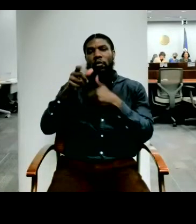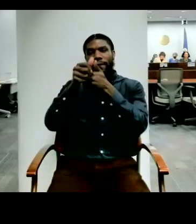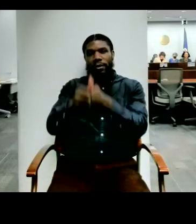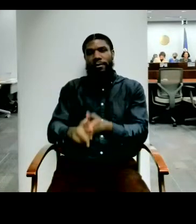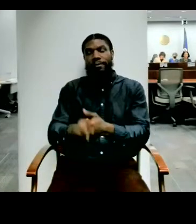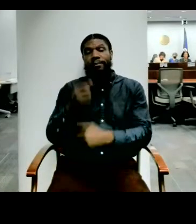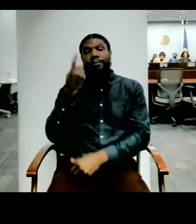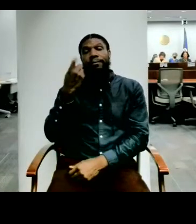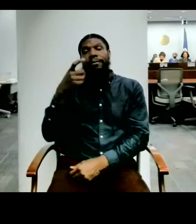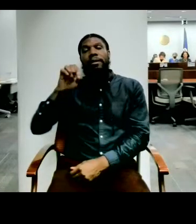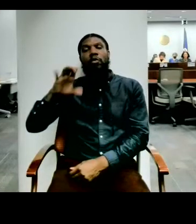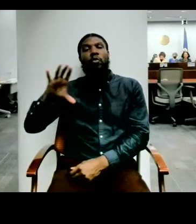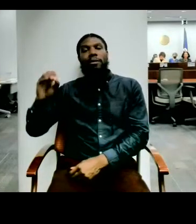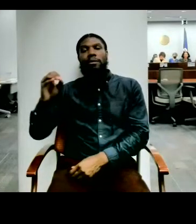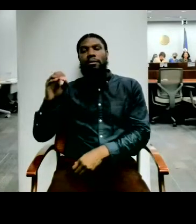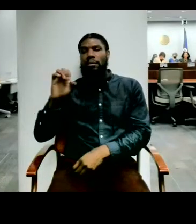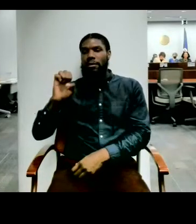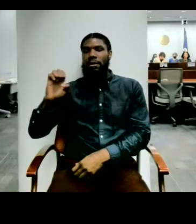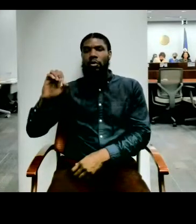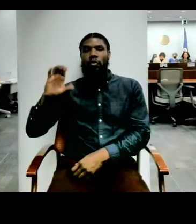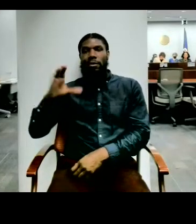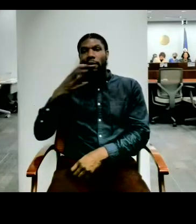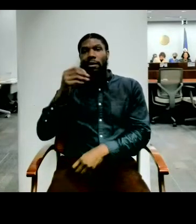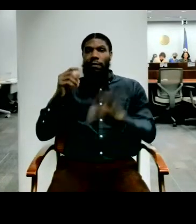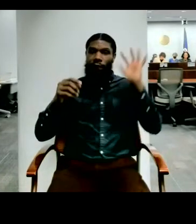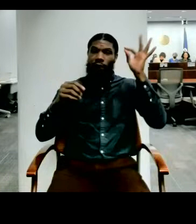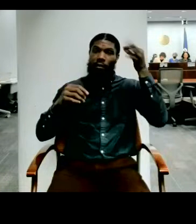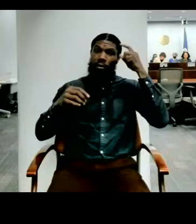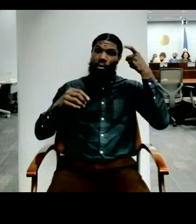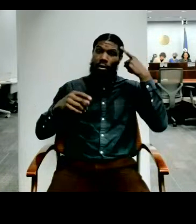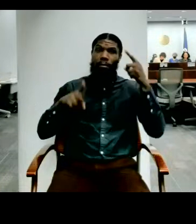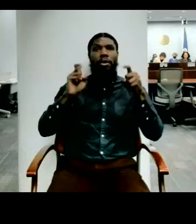The EEOC and Federal Government should also play a leading royalty in developing such diverse data